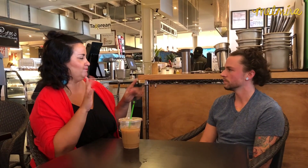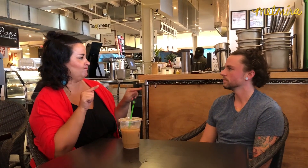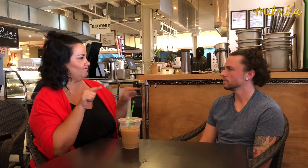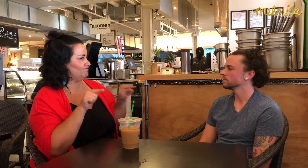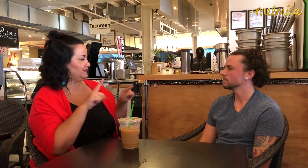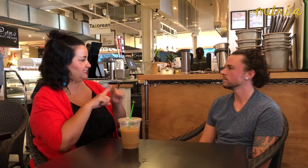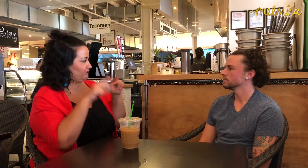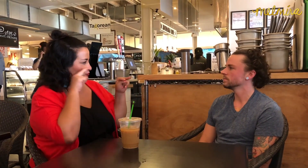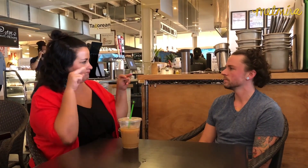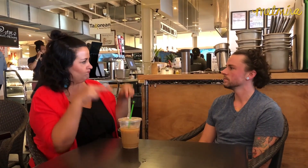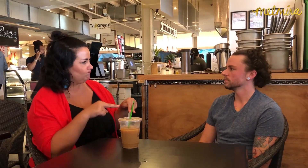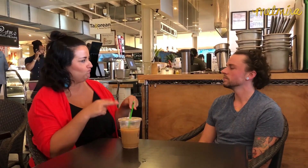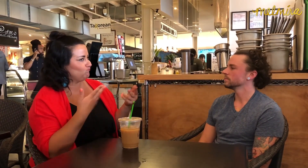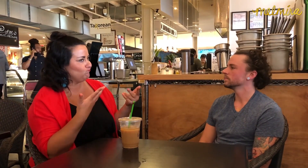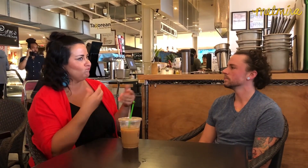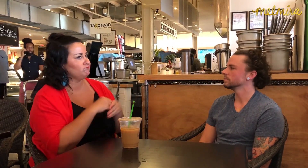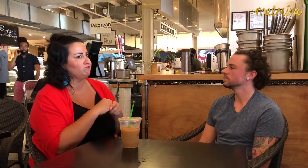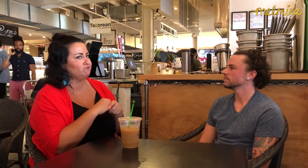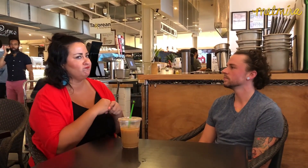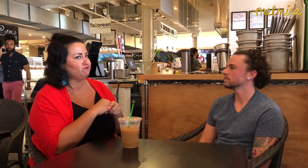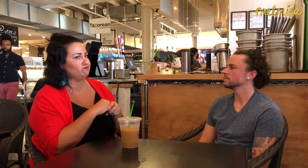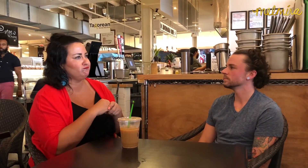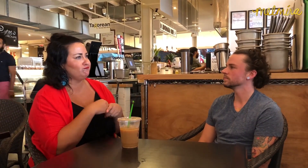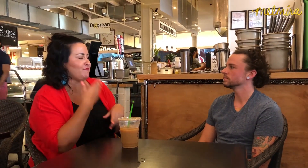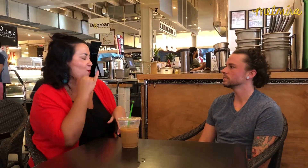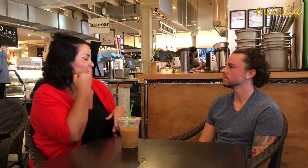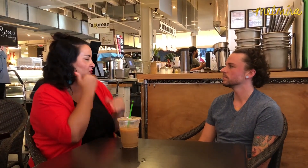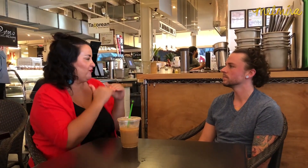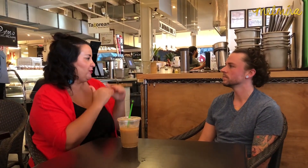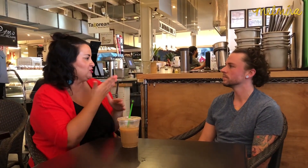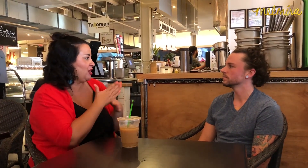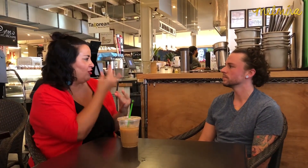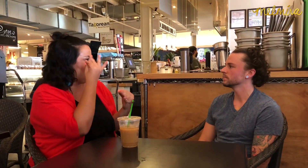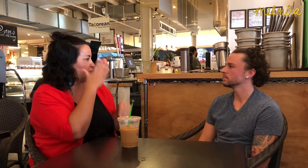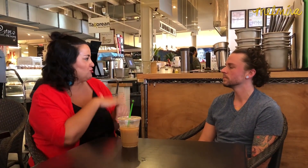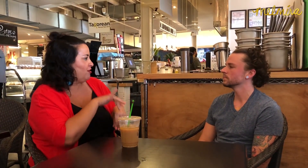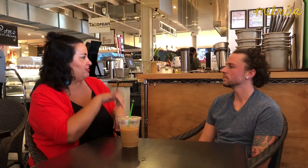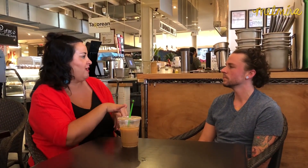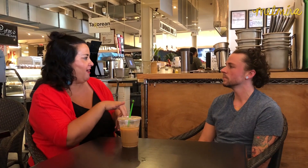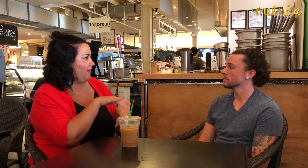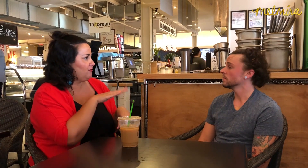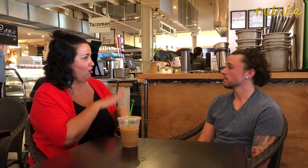There are two different views. Not sure if you are comfortable sharing your thoughts on that?